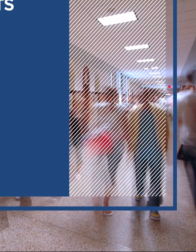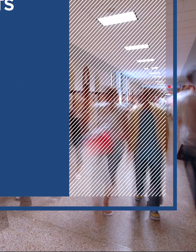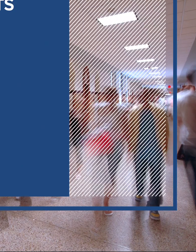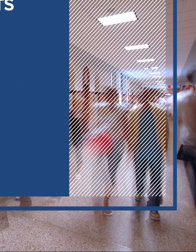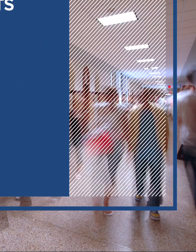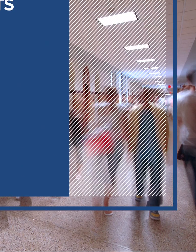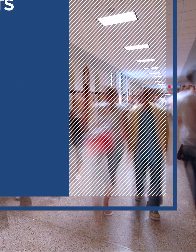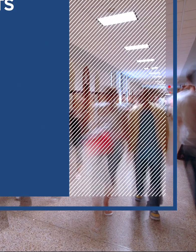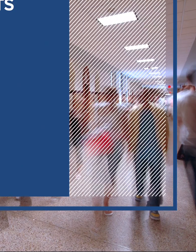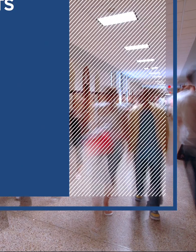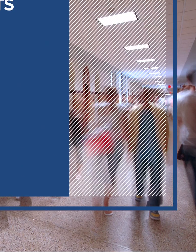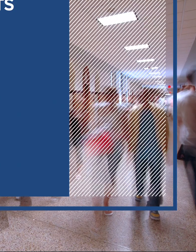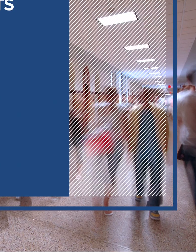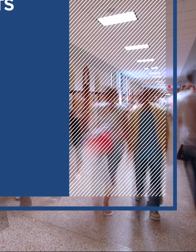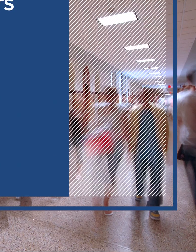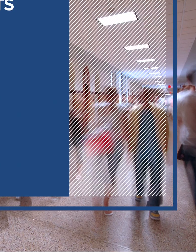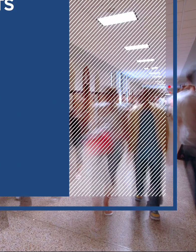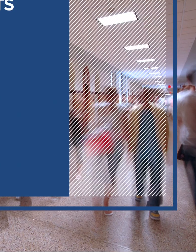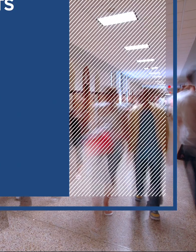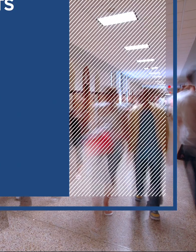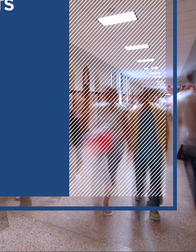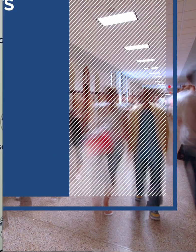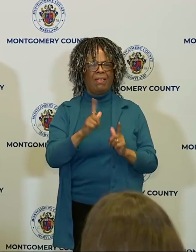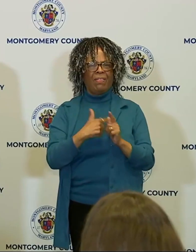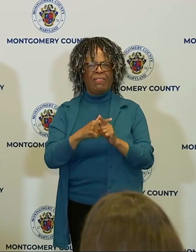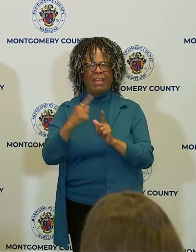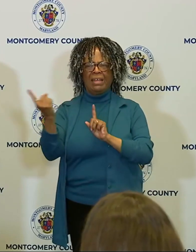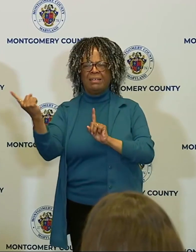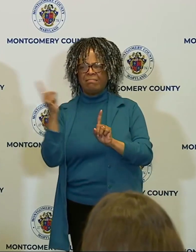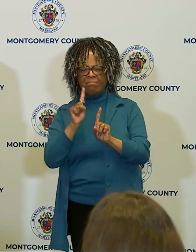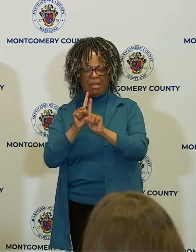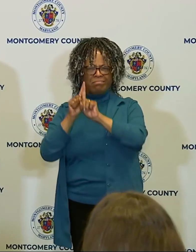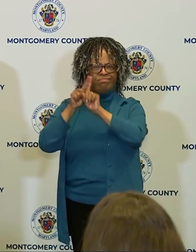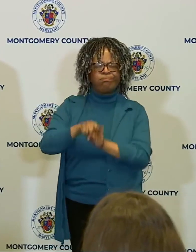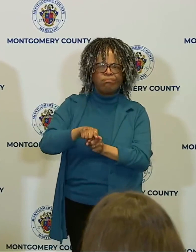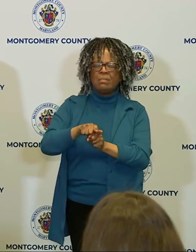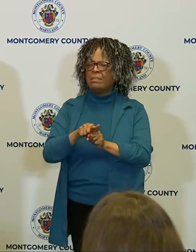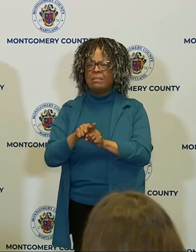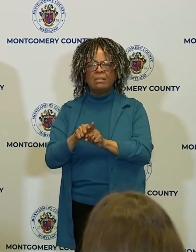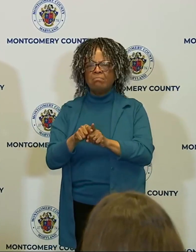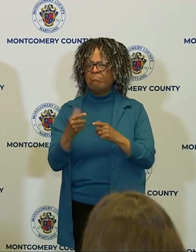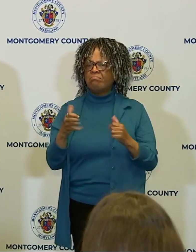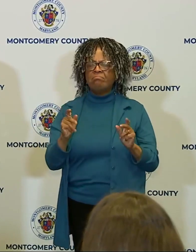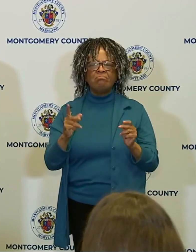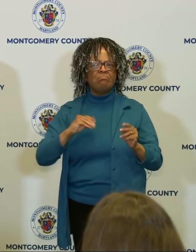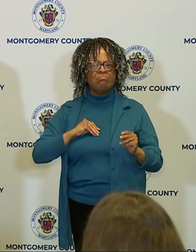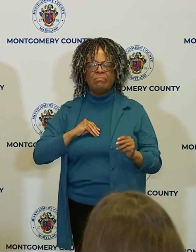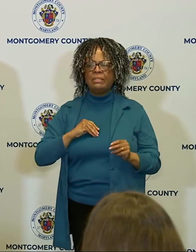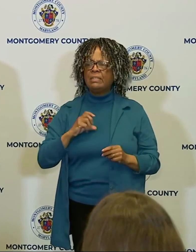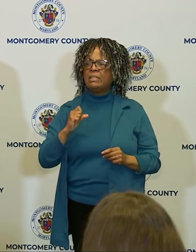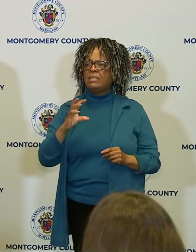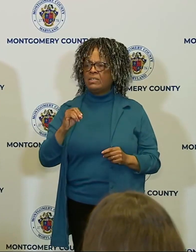or new security cameras. It's on us, I believe, to be much more aggressive in the outer